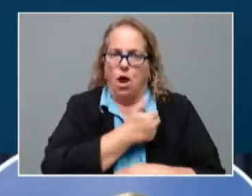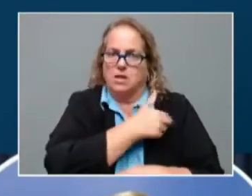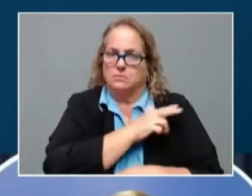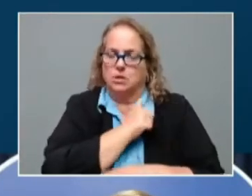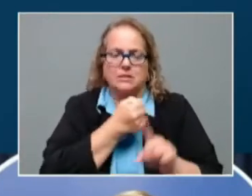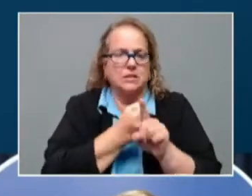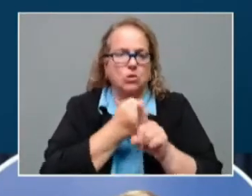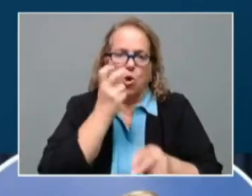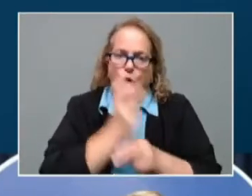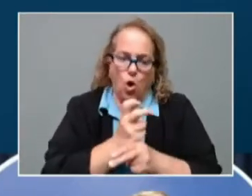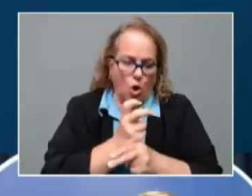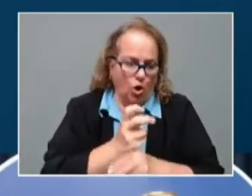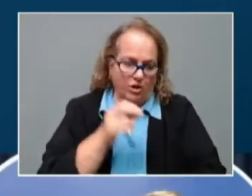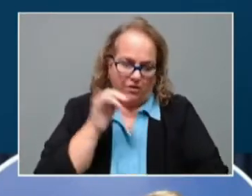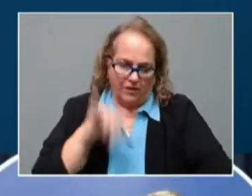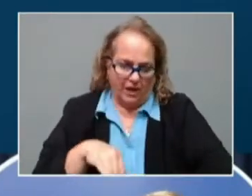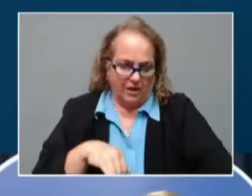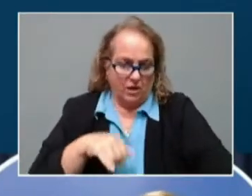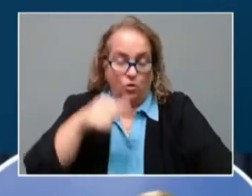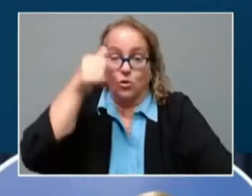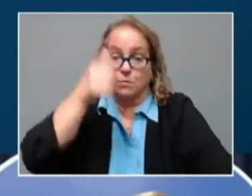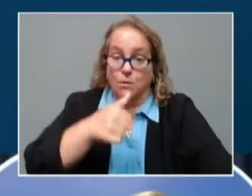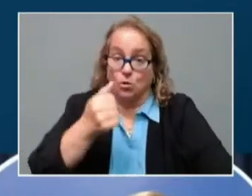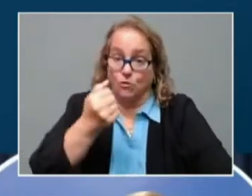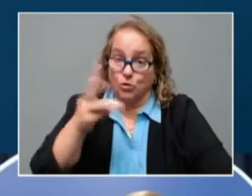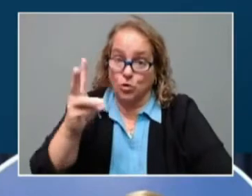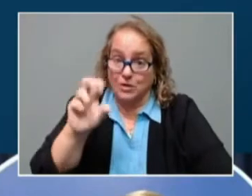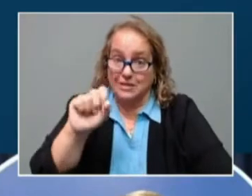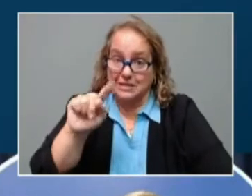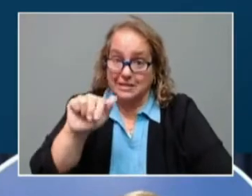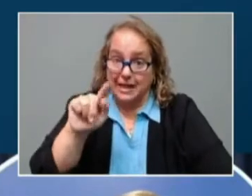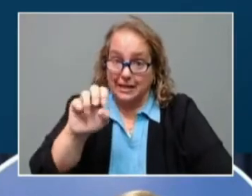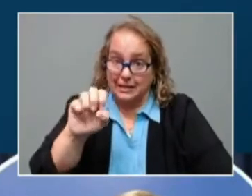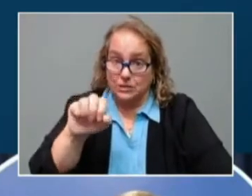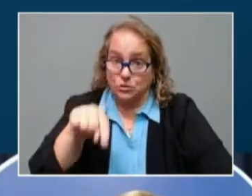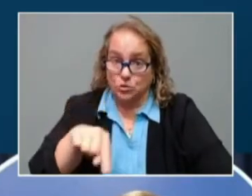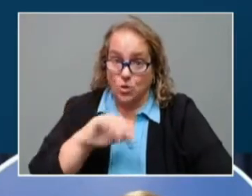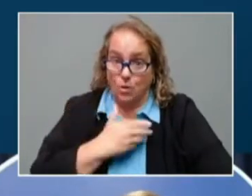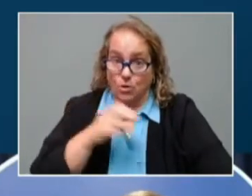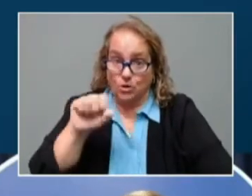Uh Remember a couple of states to our south saw a little bit of a decline and